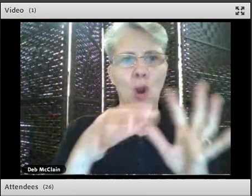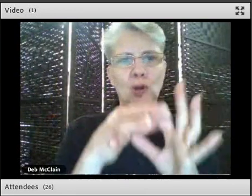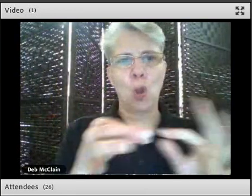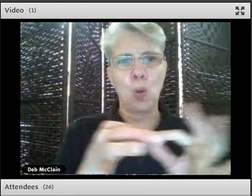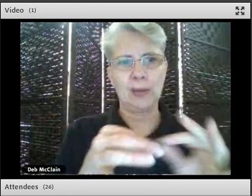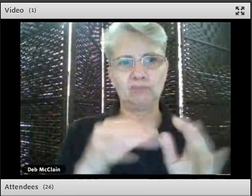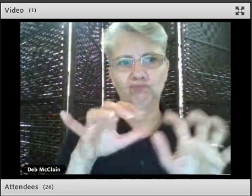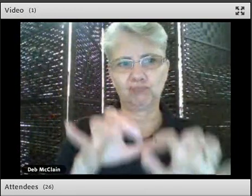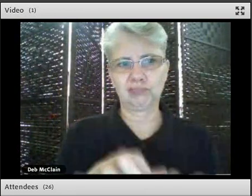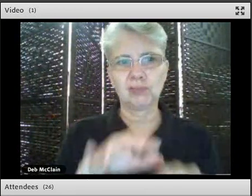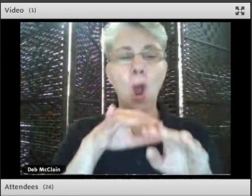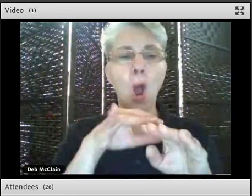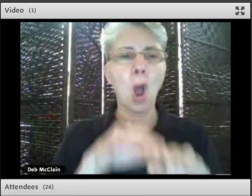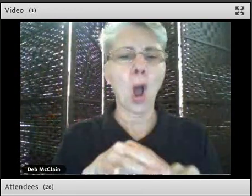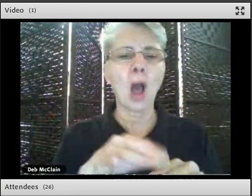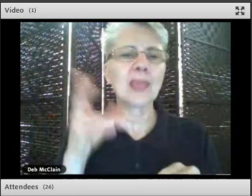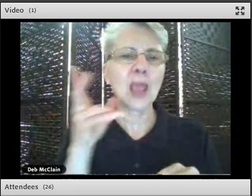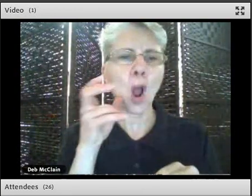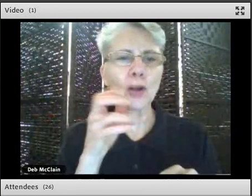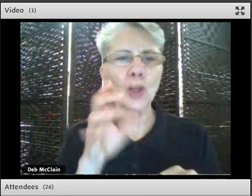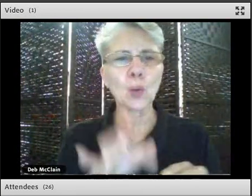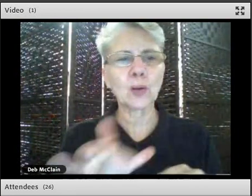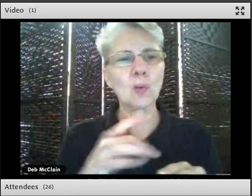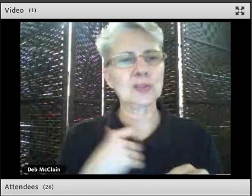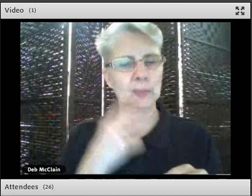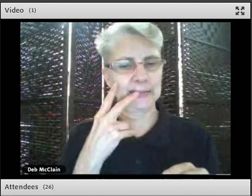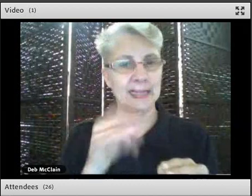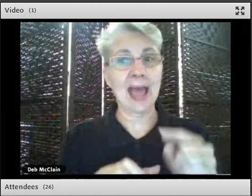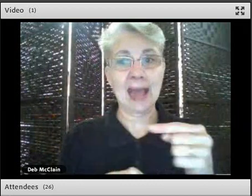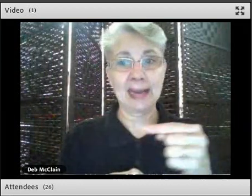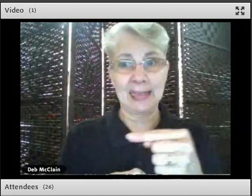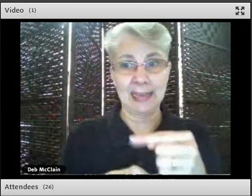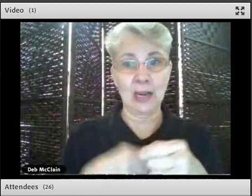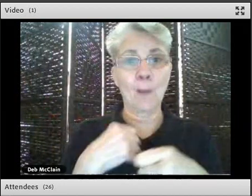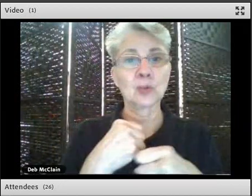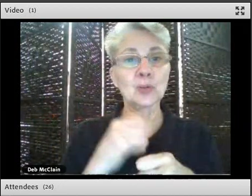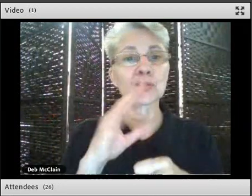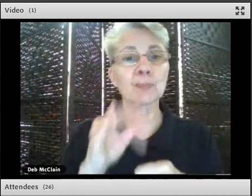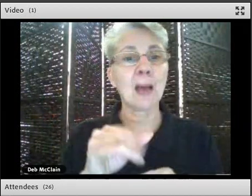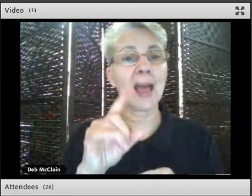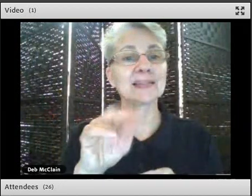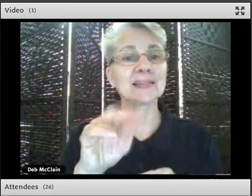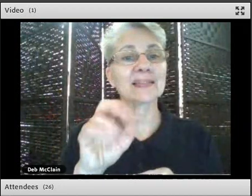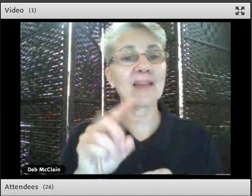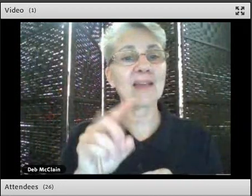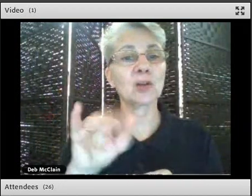"produced by David Rapkin and Orly Moscowitz," and then below that, "directed by David Rapkin,"